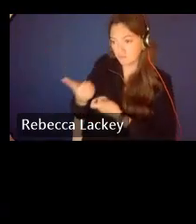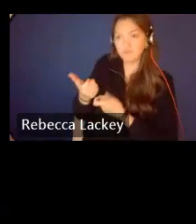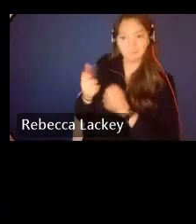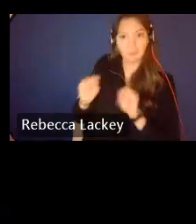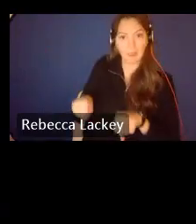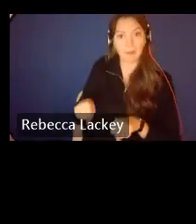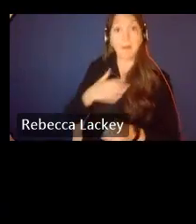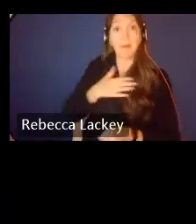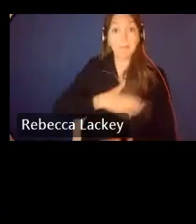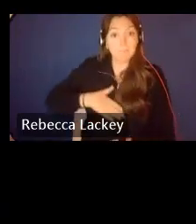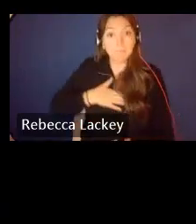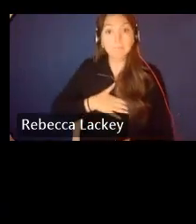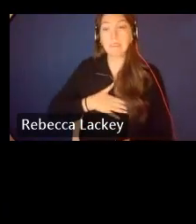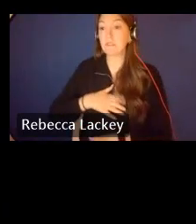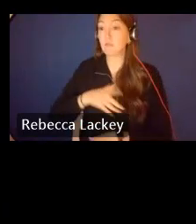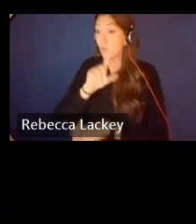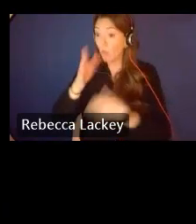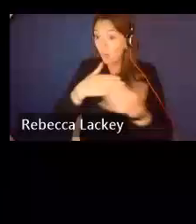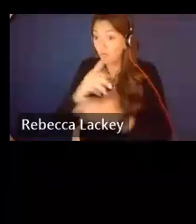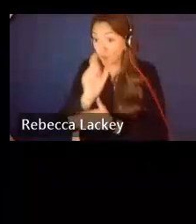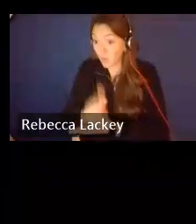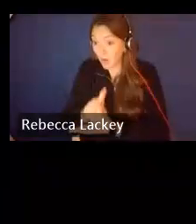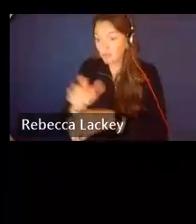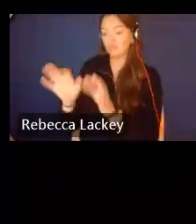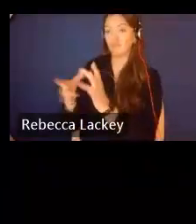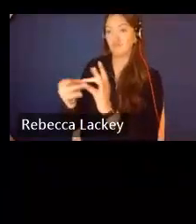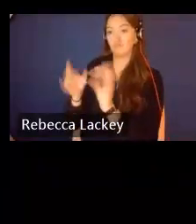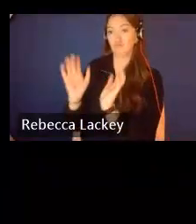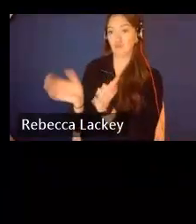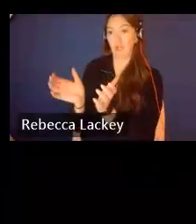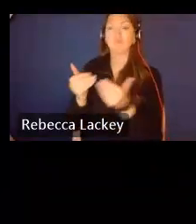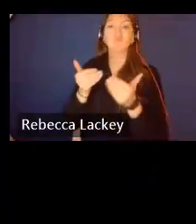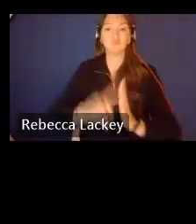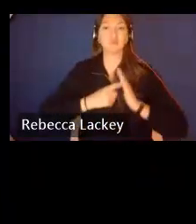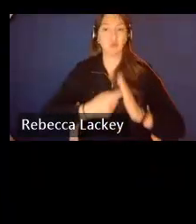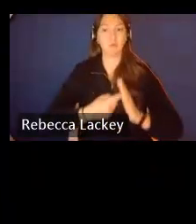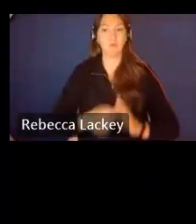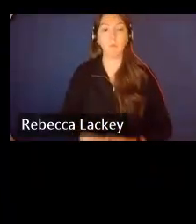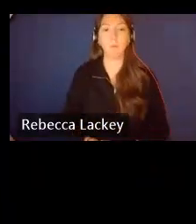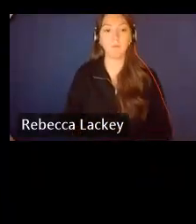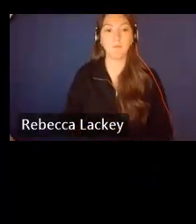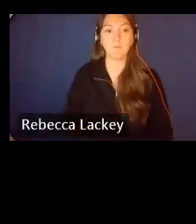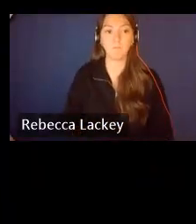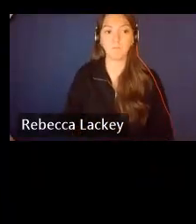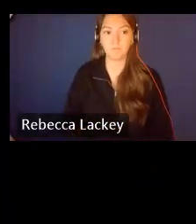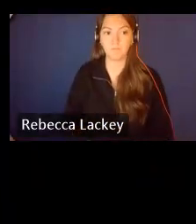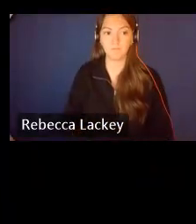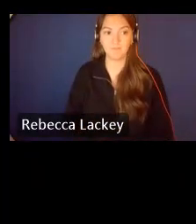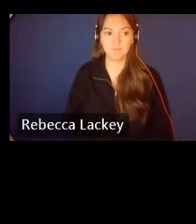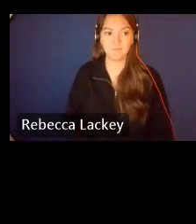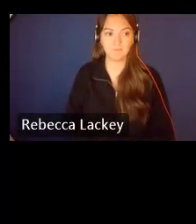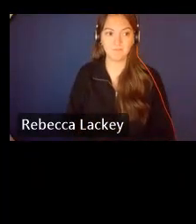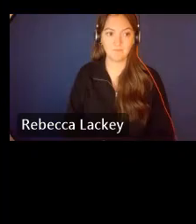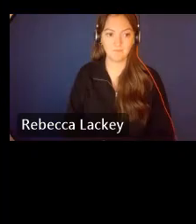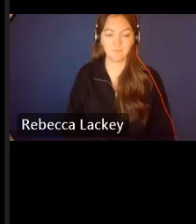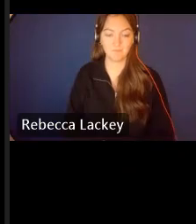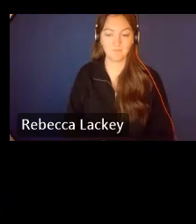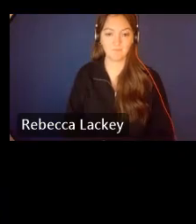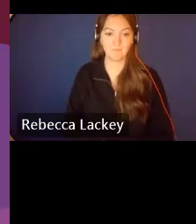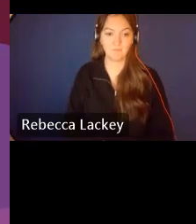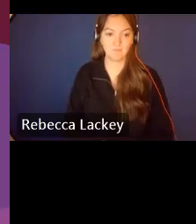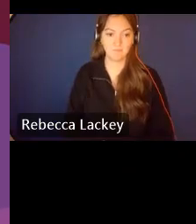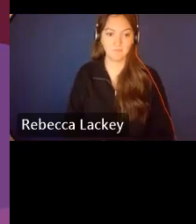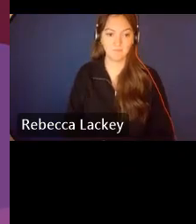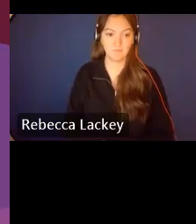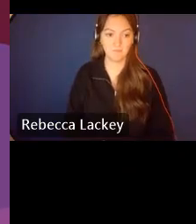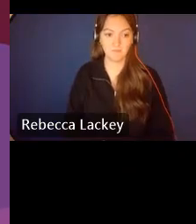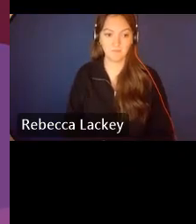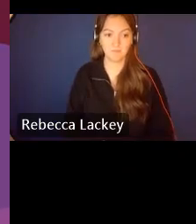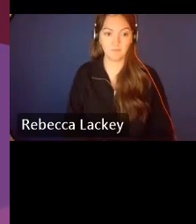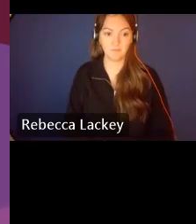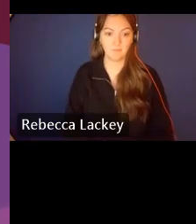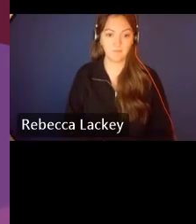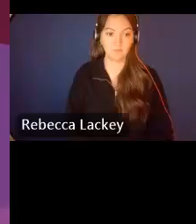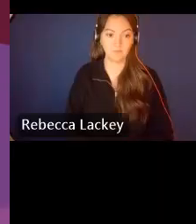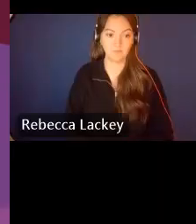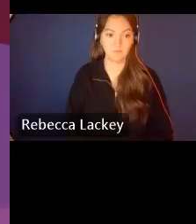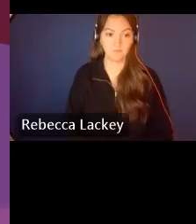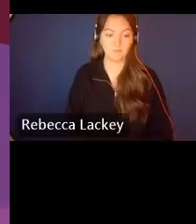Please put any questions in the chat. Okay, we're going to go ahead and start the video.